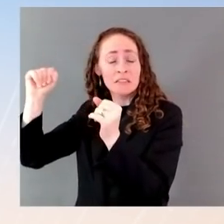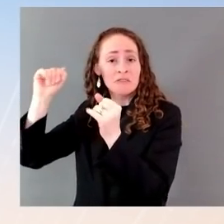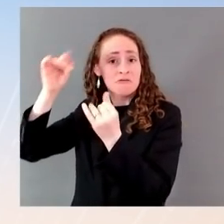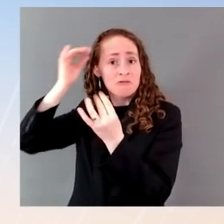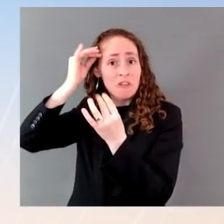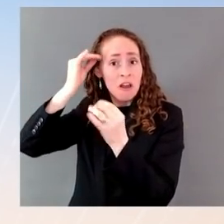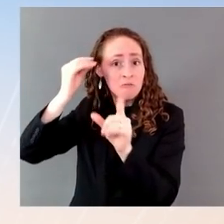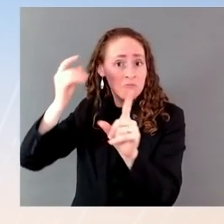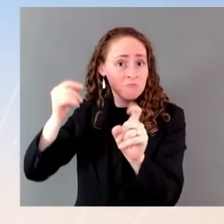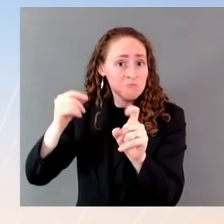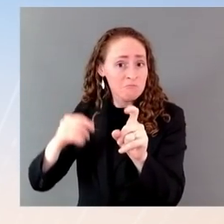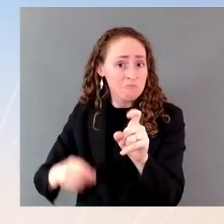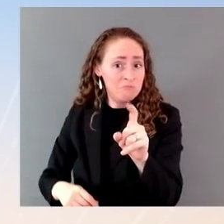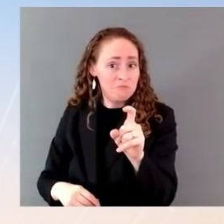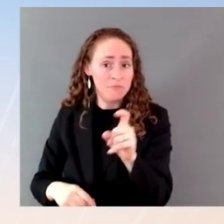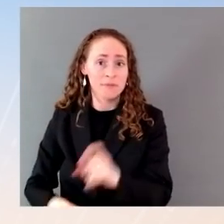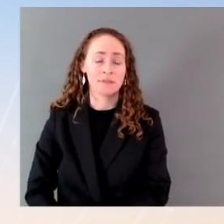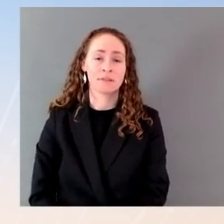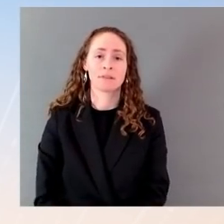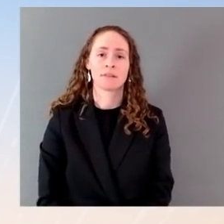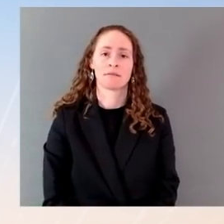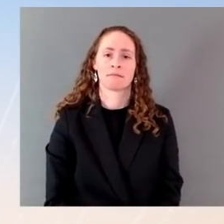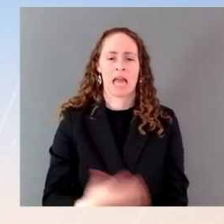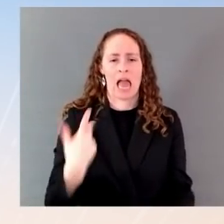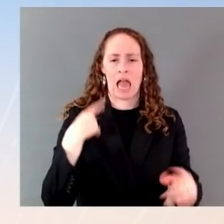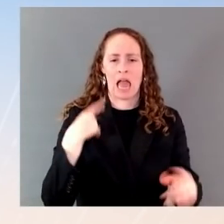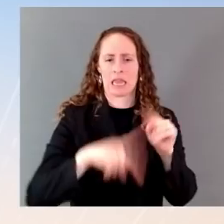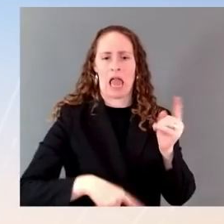were not on the table in the conversation today.